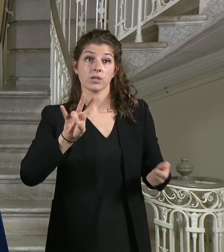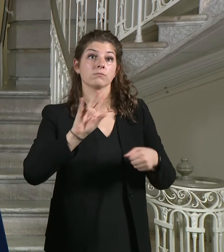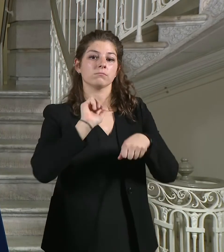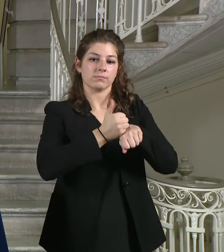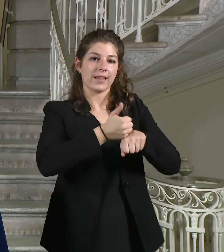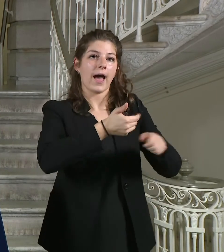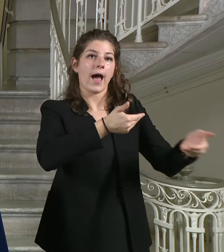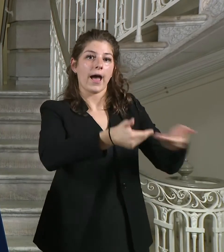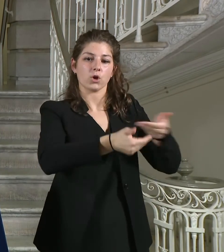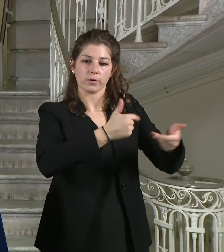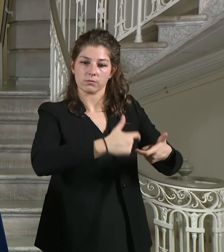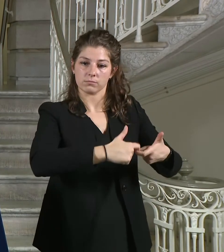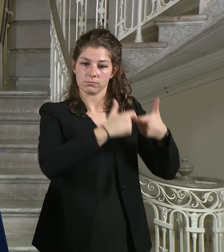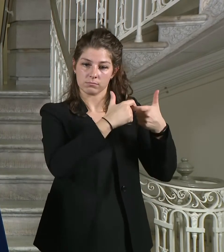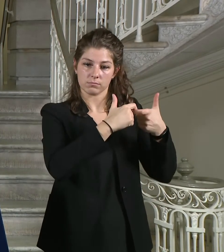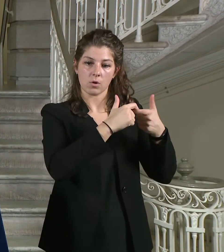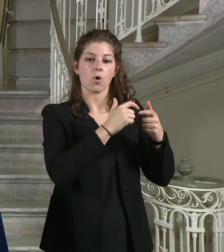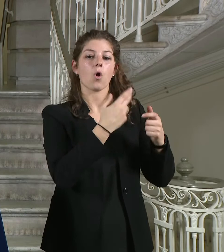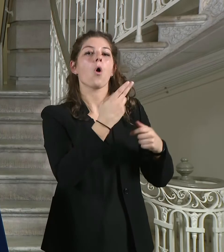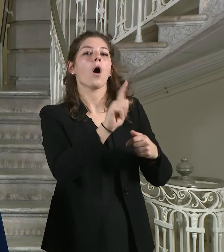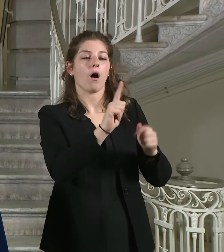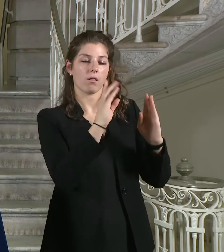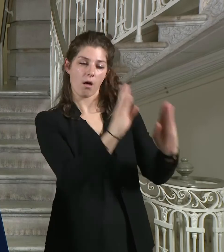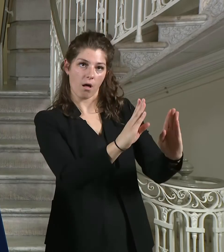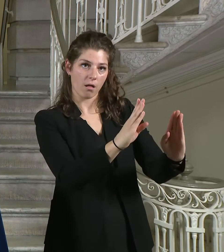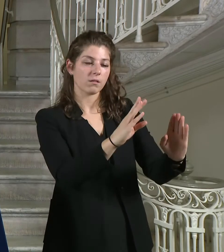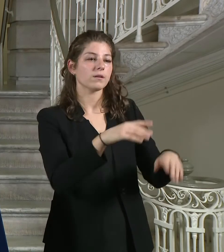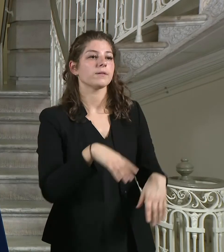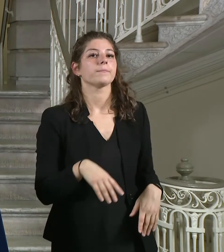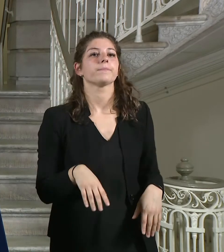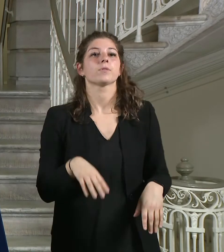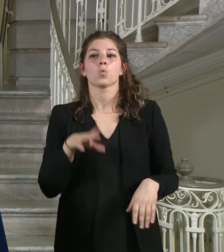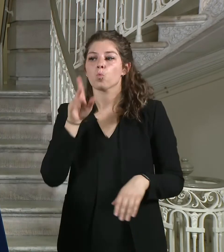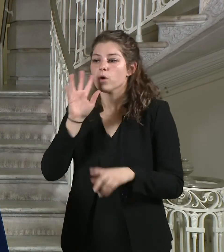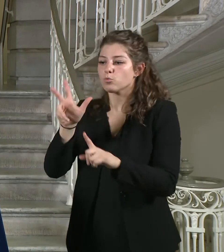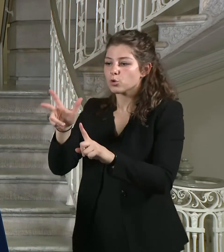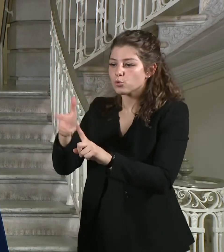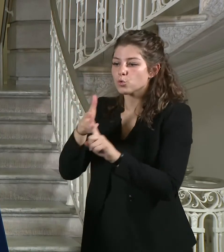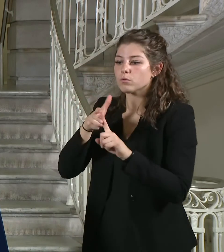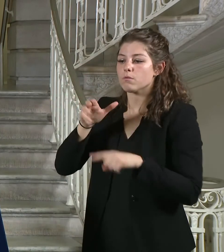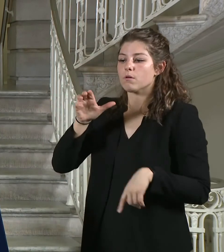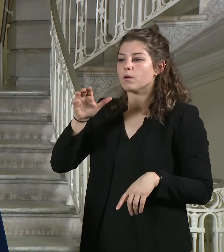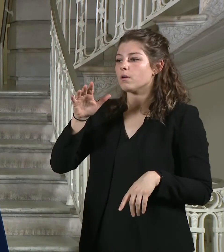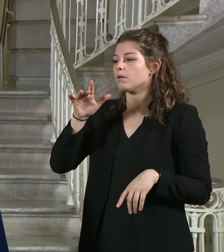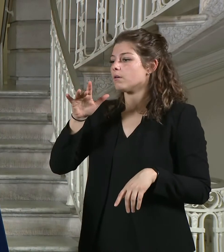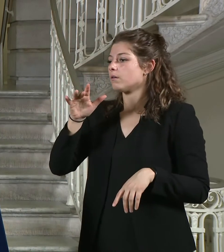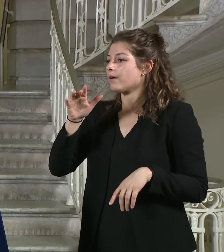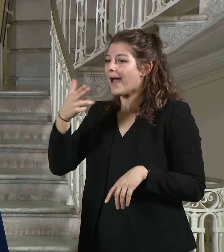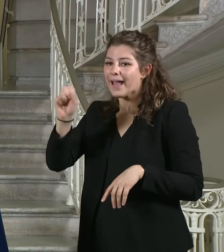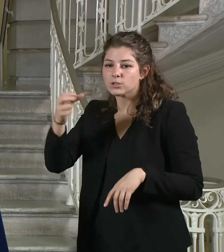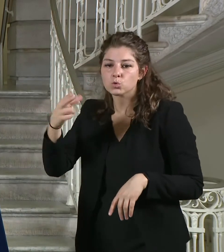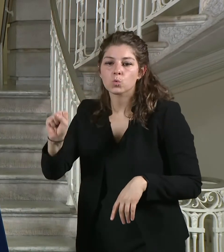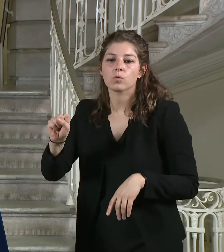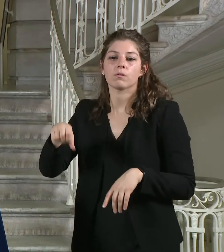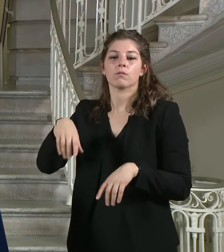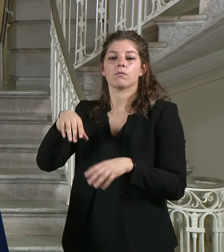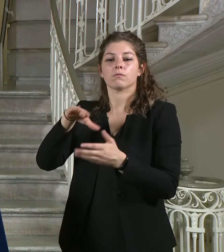ARE GOING TO BE DOING A SERIES OF THINGS. WE ARE GOING TO PARTNER WITH D.C. 37 TO